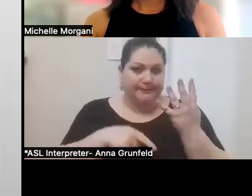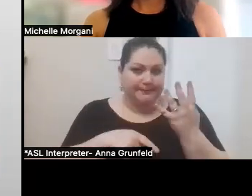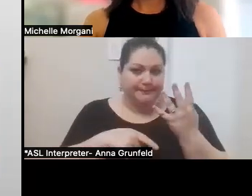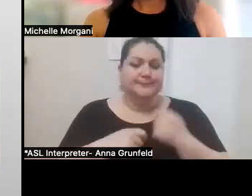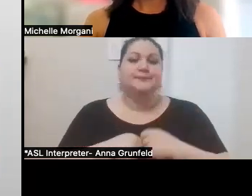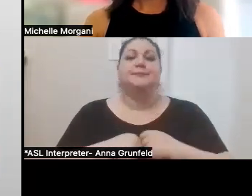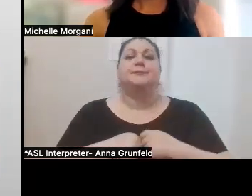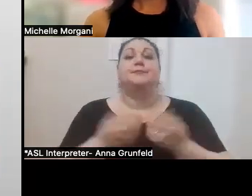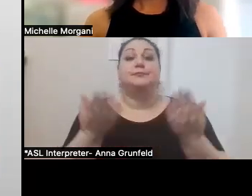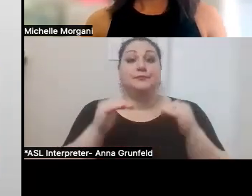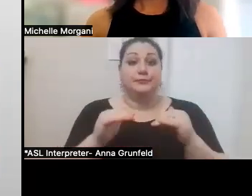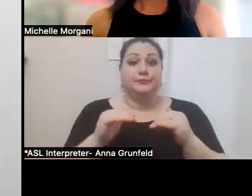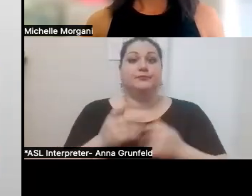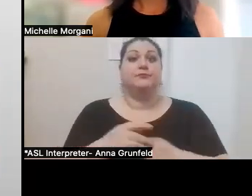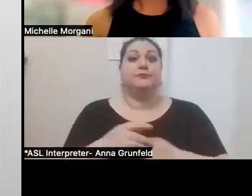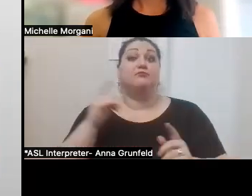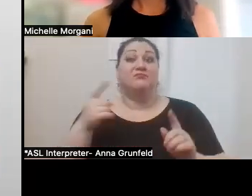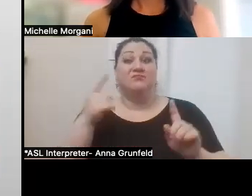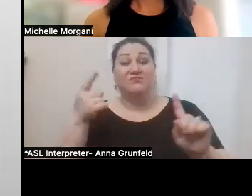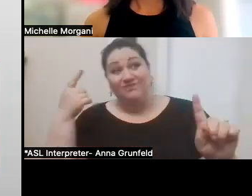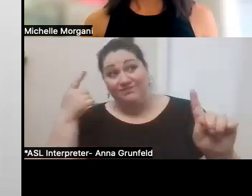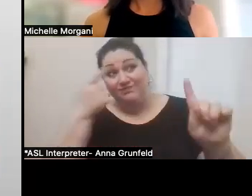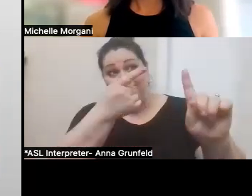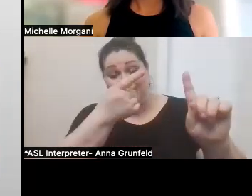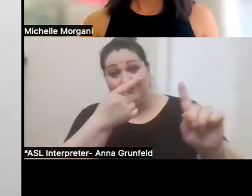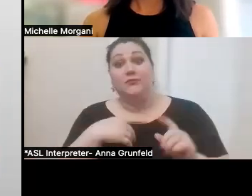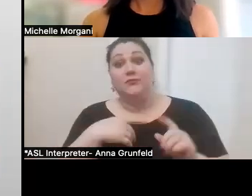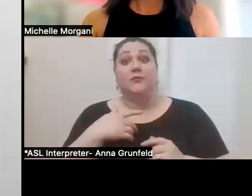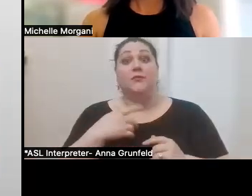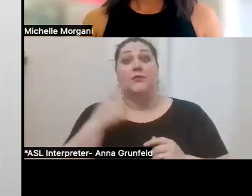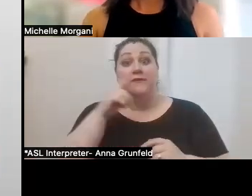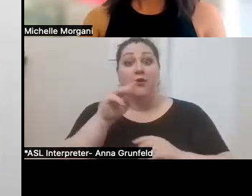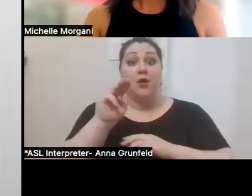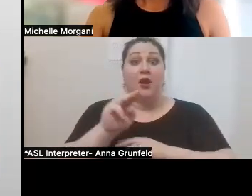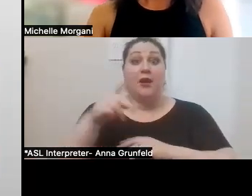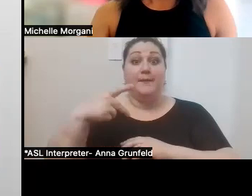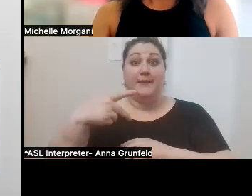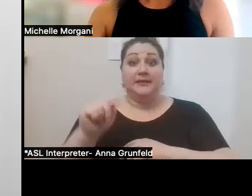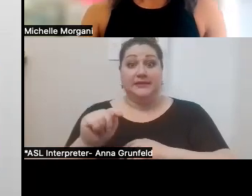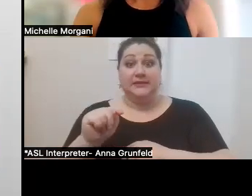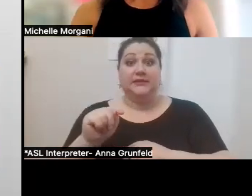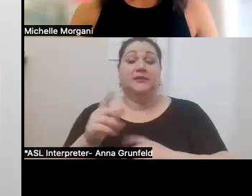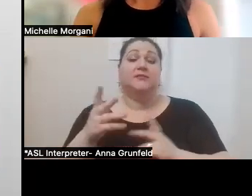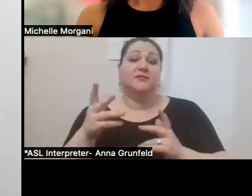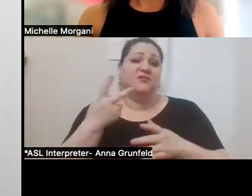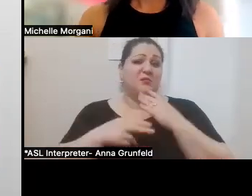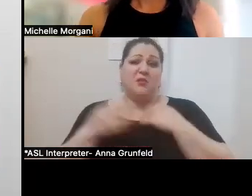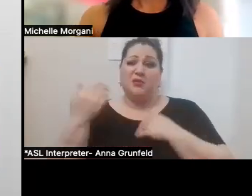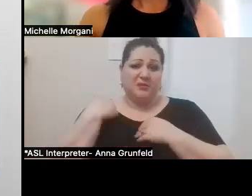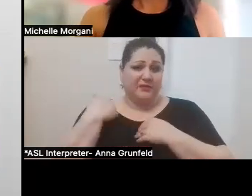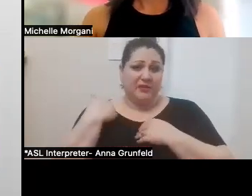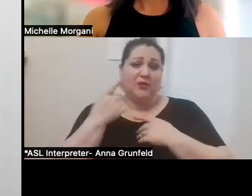The ultimate goals of the MPT match are first like both of the previous models that the technology match is driven by the user.